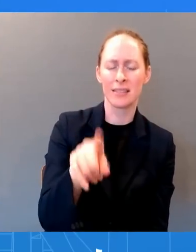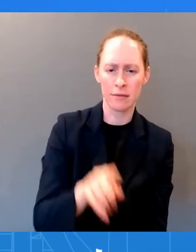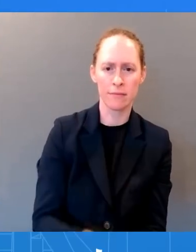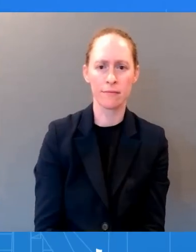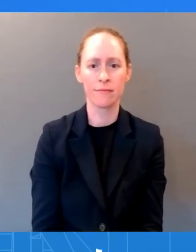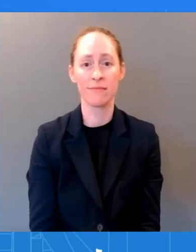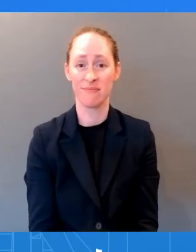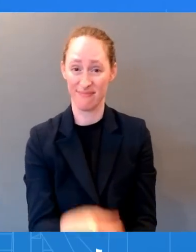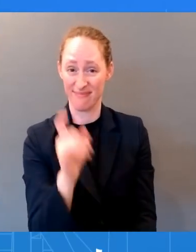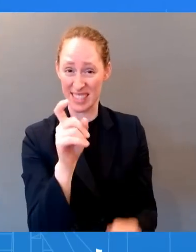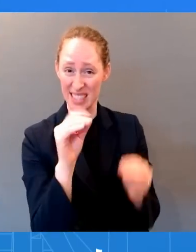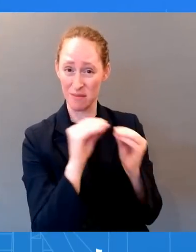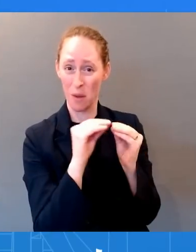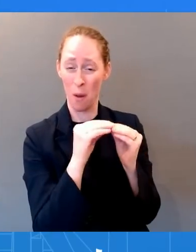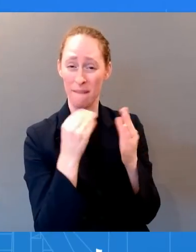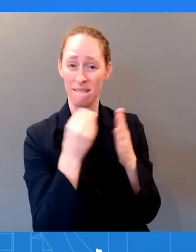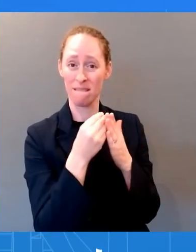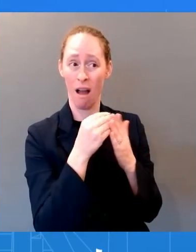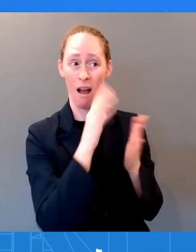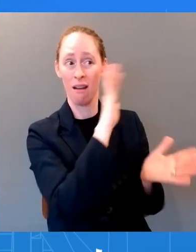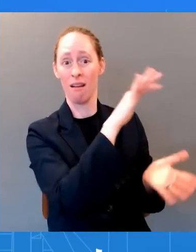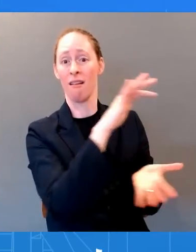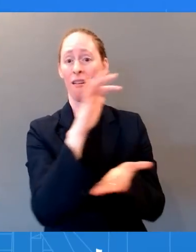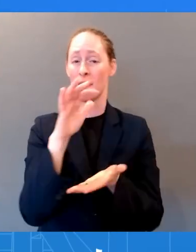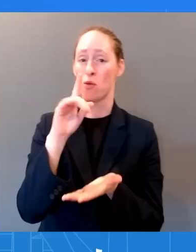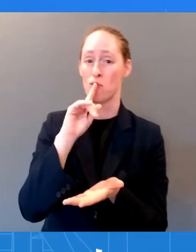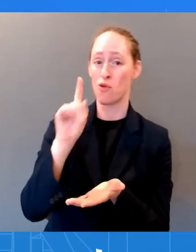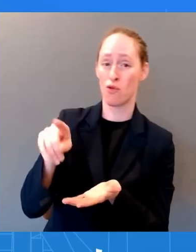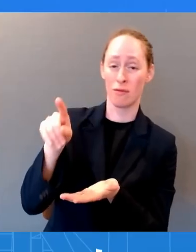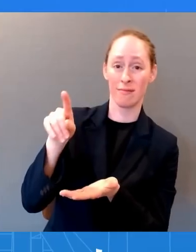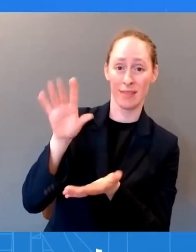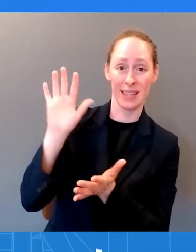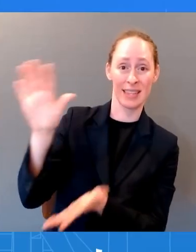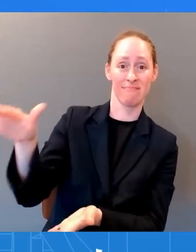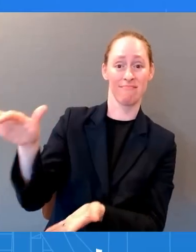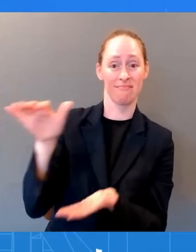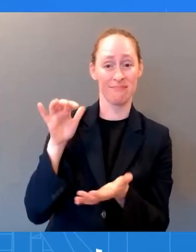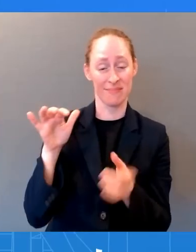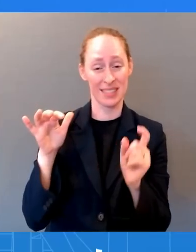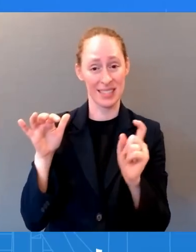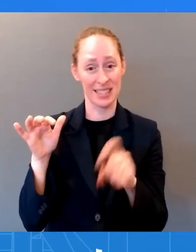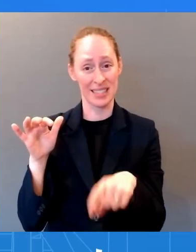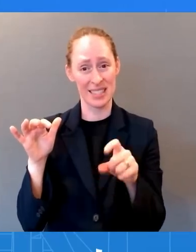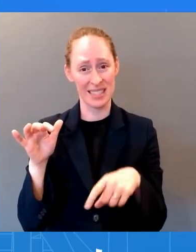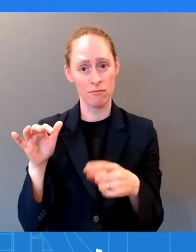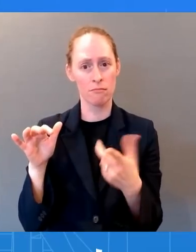or you're out of money to send the tests? What's the funding issue exactly that prompted you to shut this down for now?